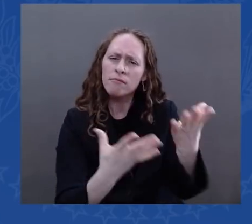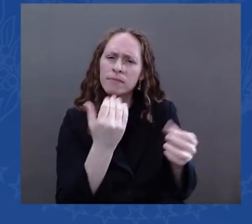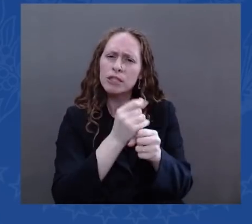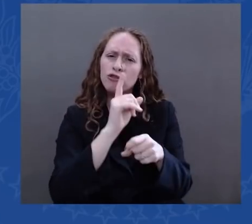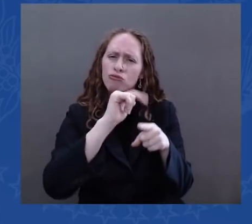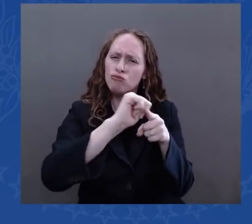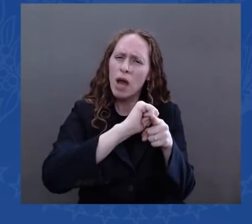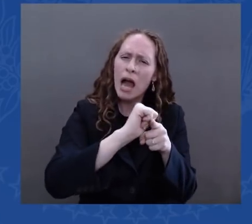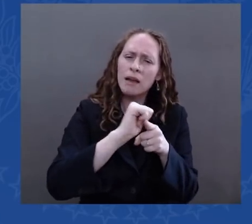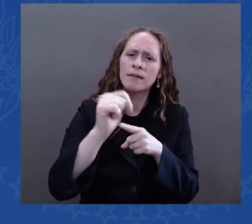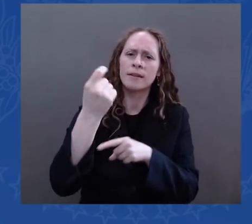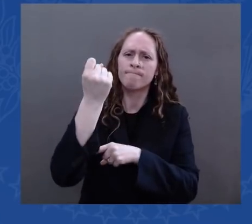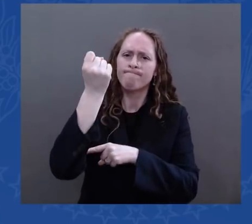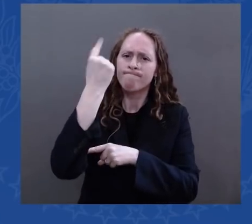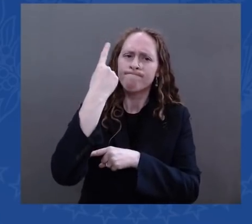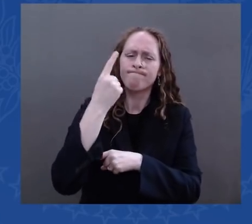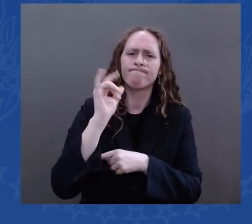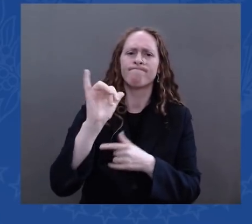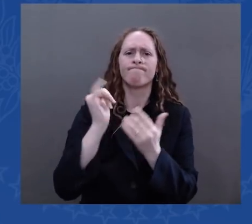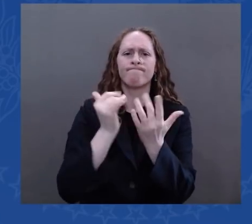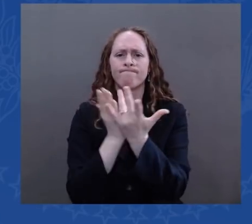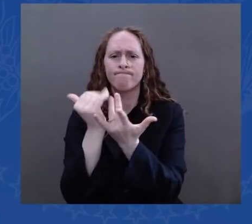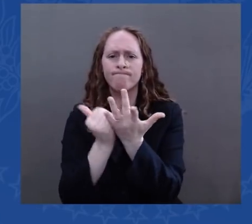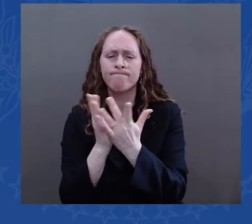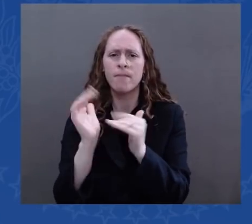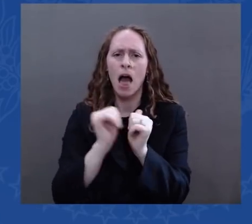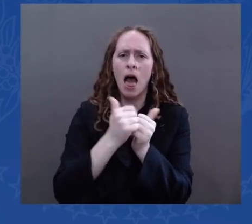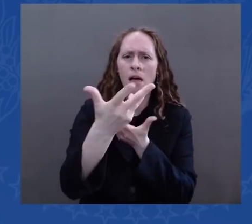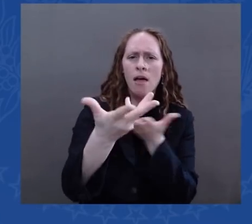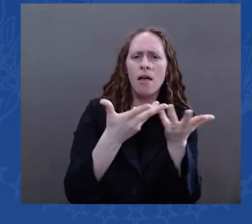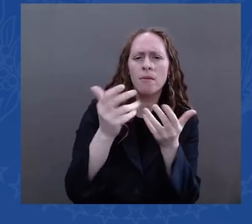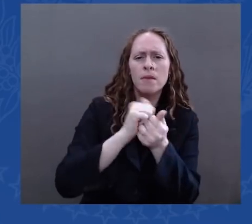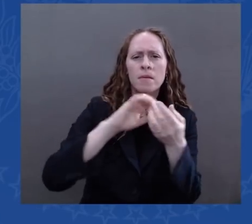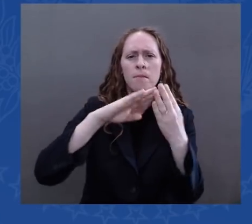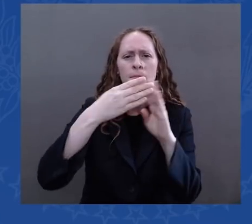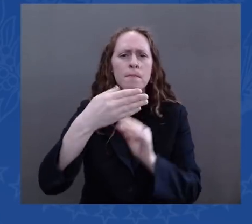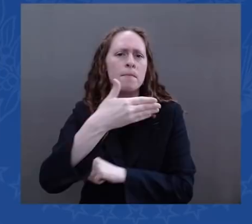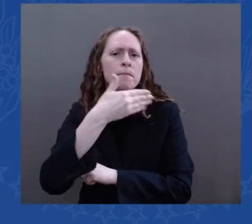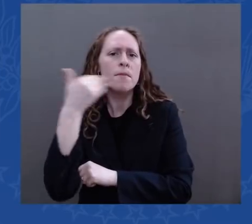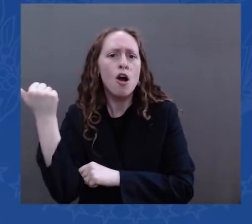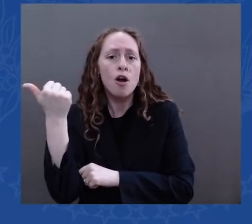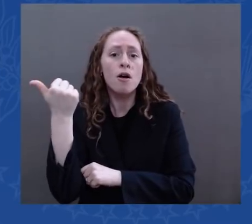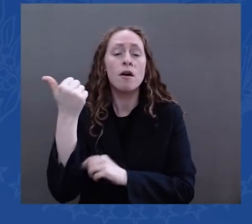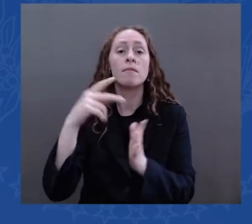The budget puts more police on the street for community policing so they get to know the community they're policing;